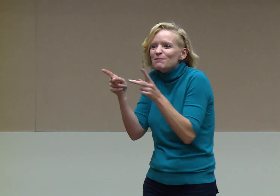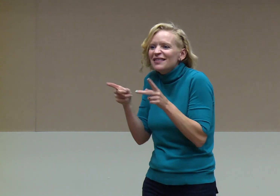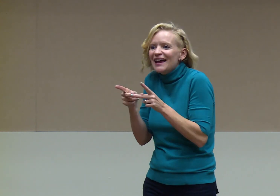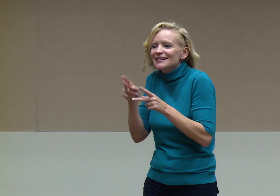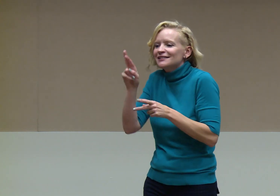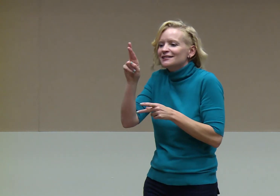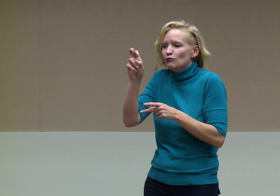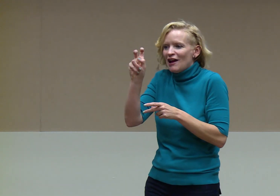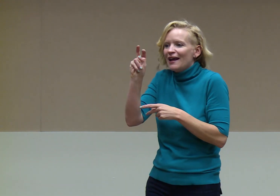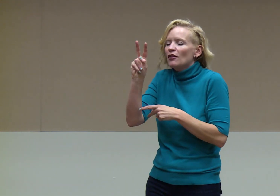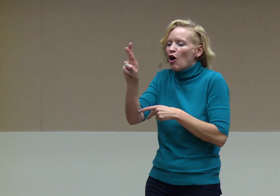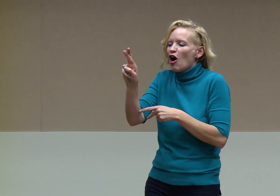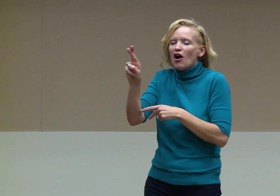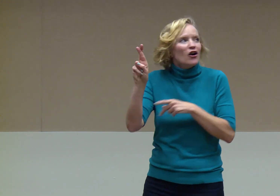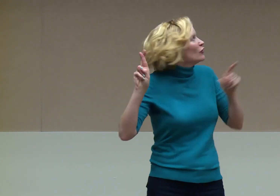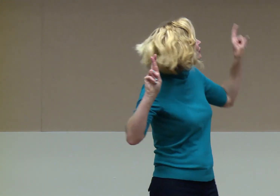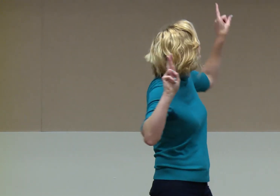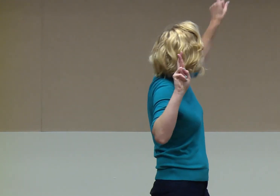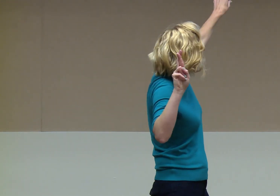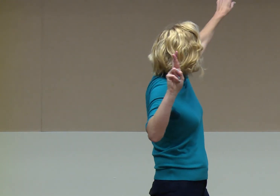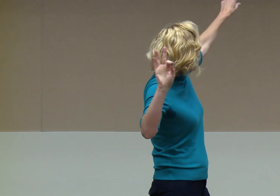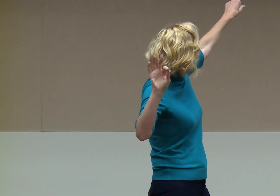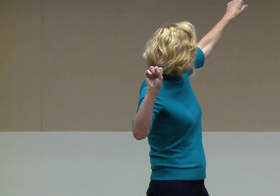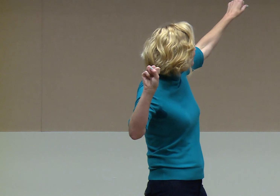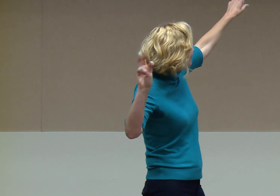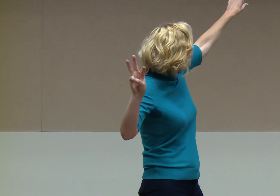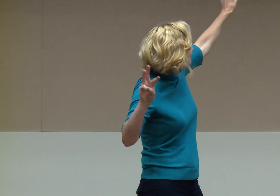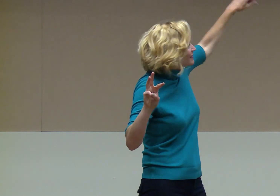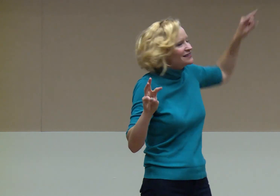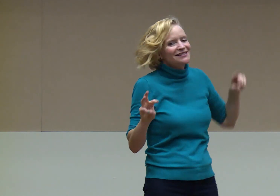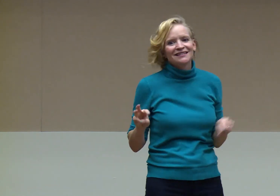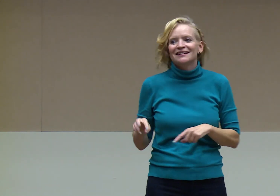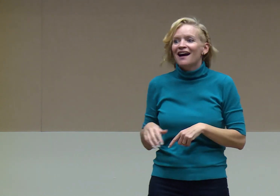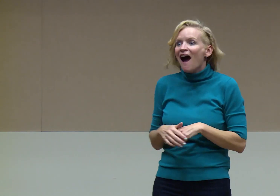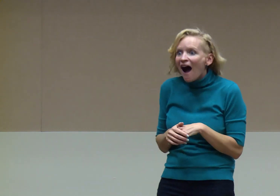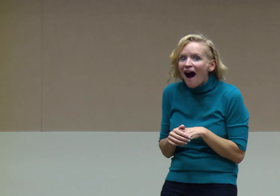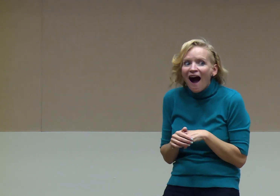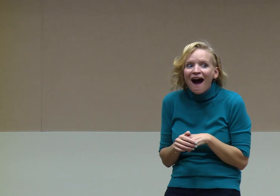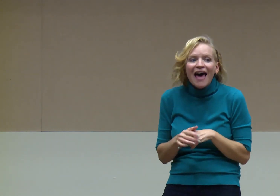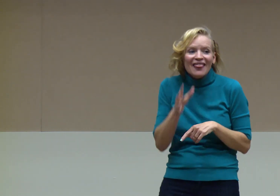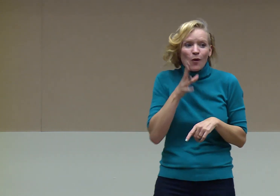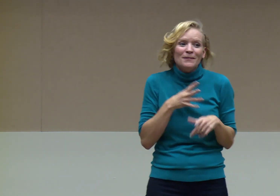and I found the RFS, the Retina Foundation of the Southwest.